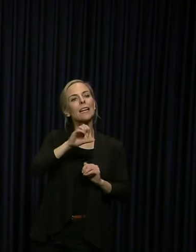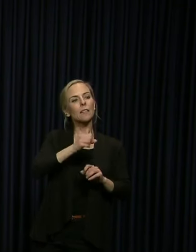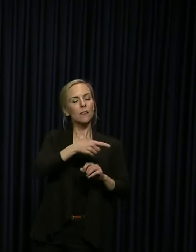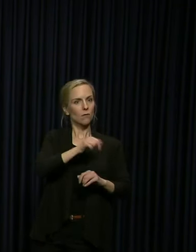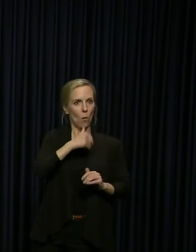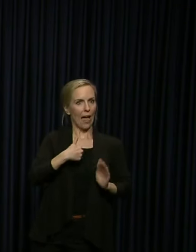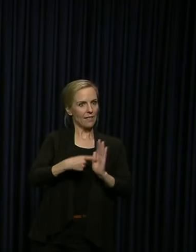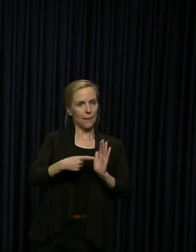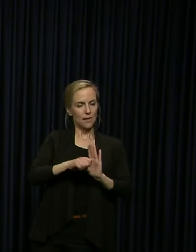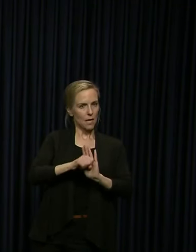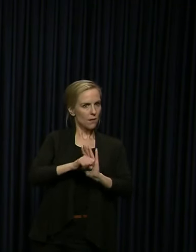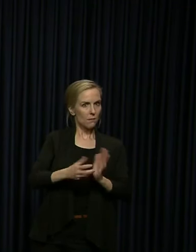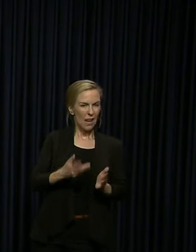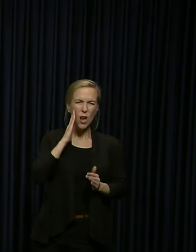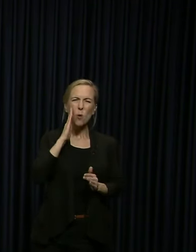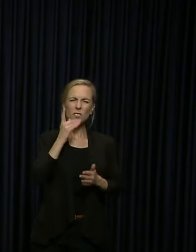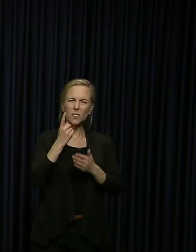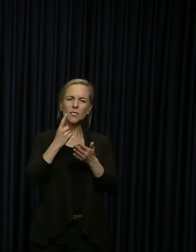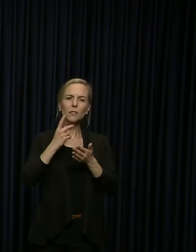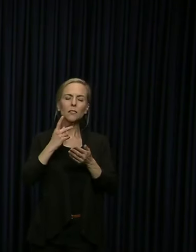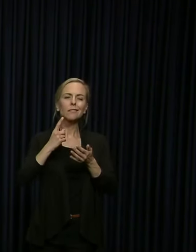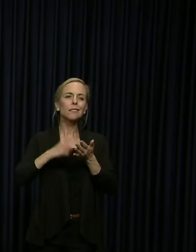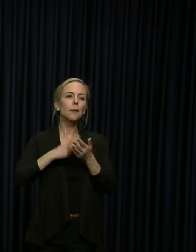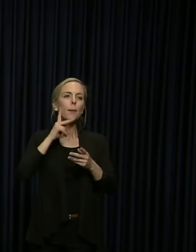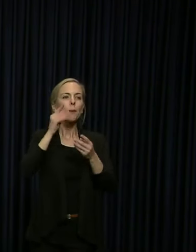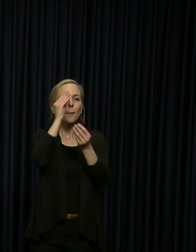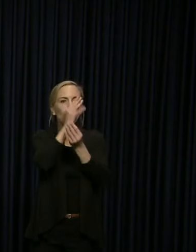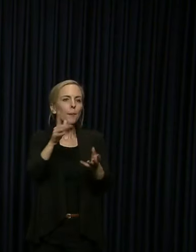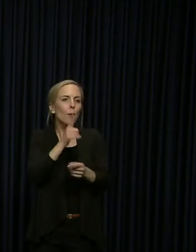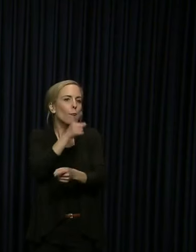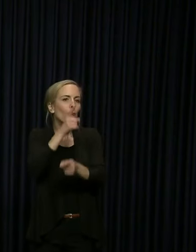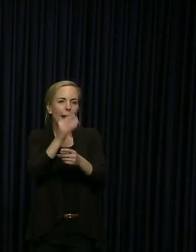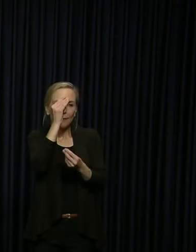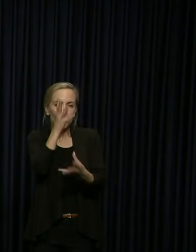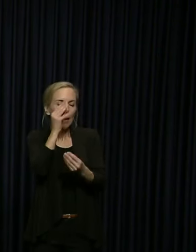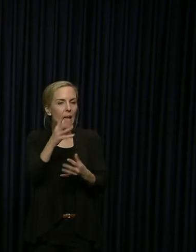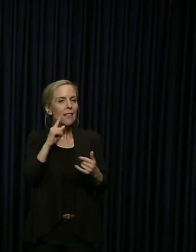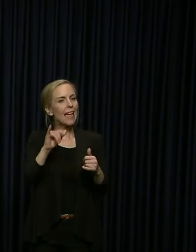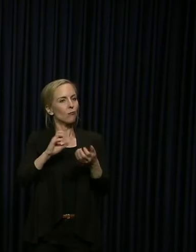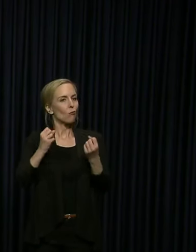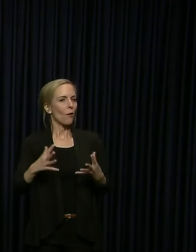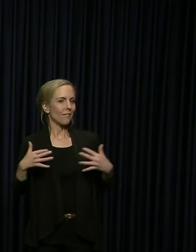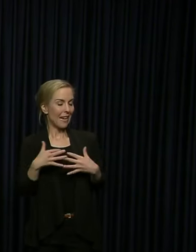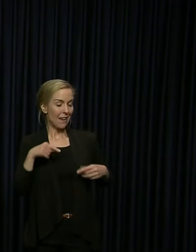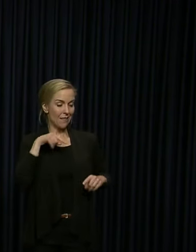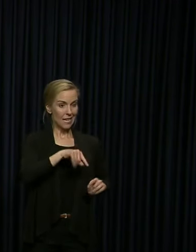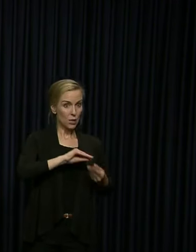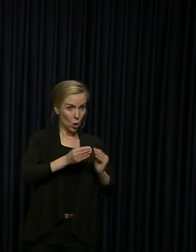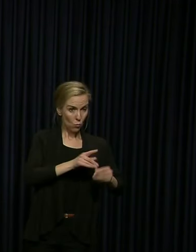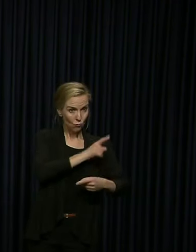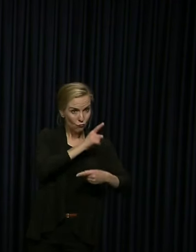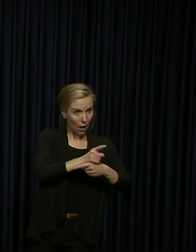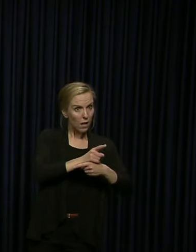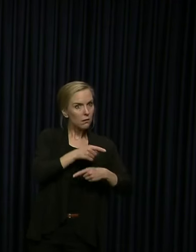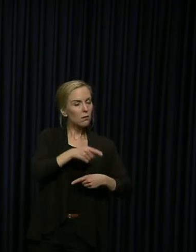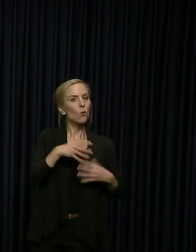EMPLOYEES AT HINEY BROTHERS IN LOUISVILLE ARE QUESTIONING HOW ESSENTIAL THE SERVICE OF MAKING